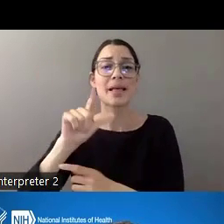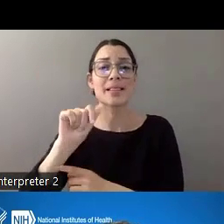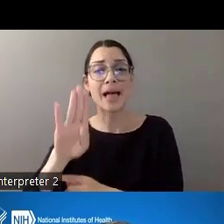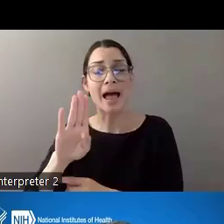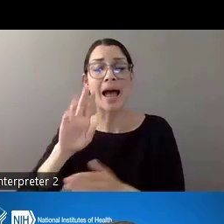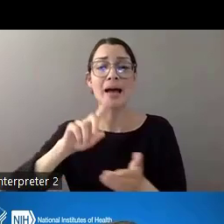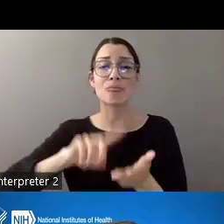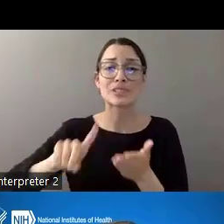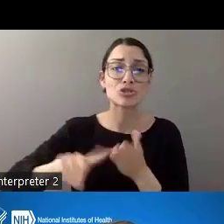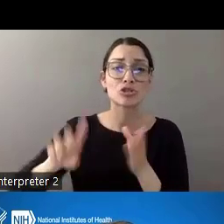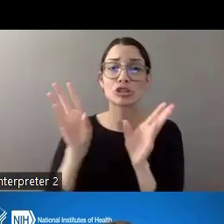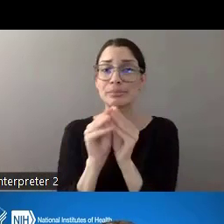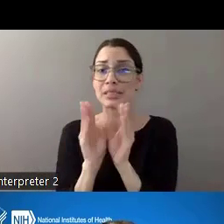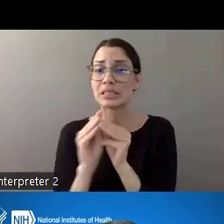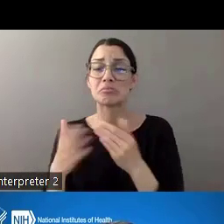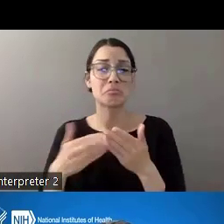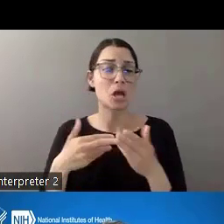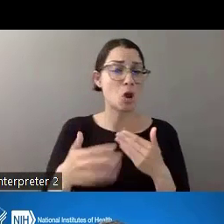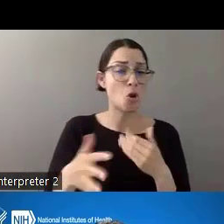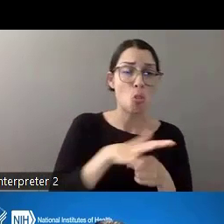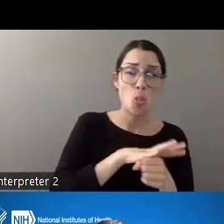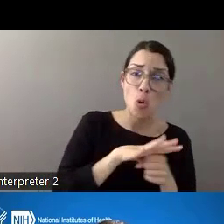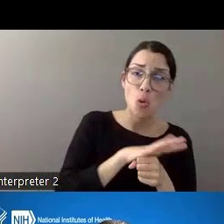whether it be on the local level or the national level.